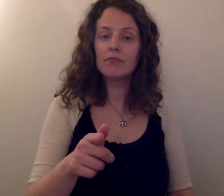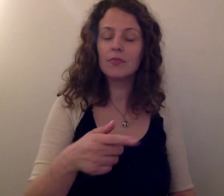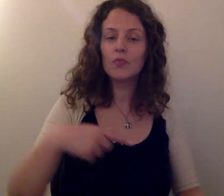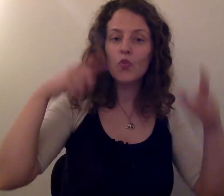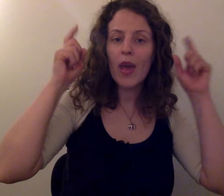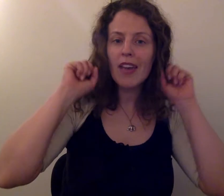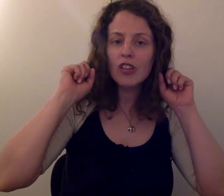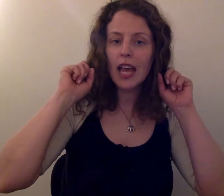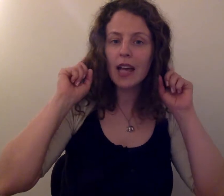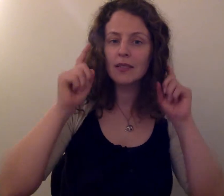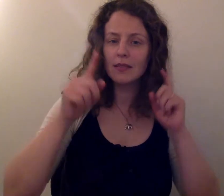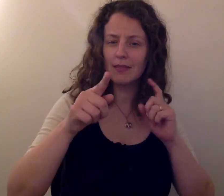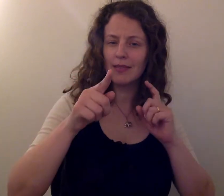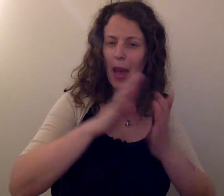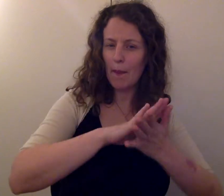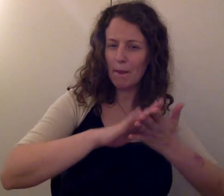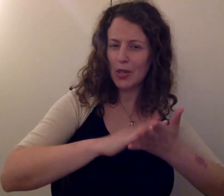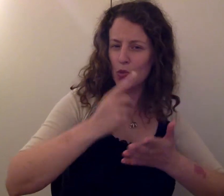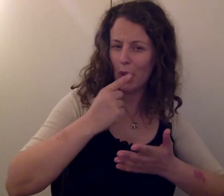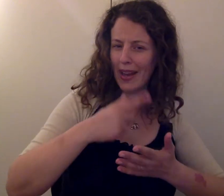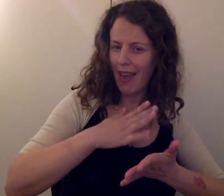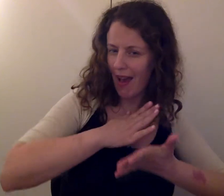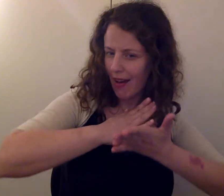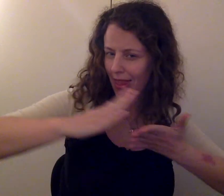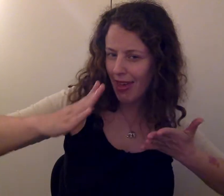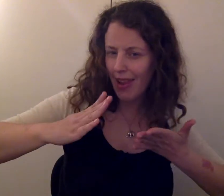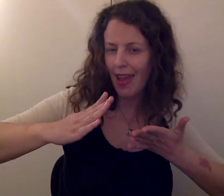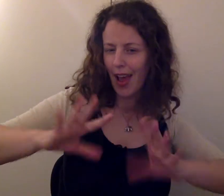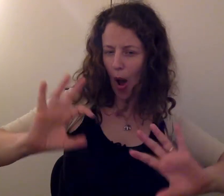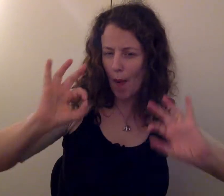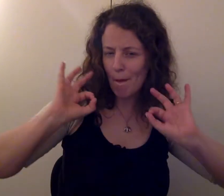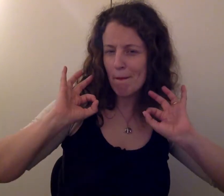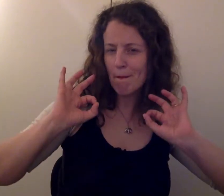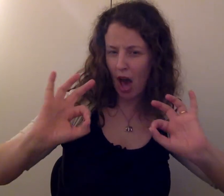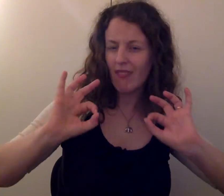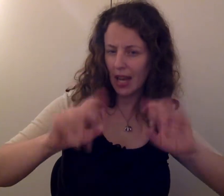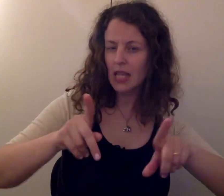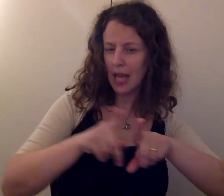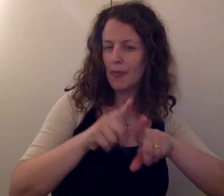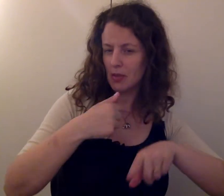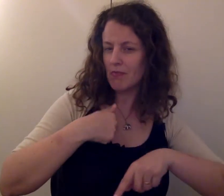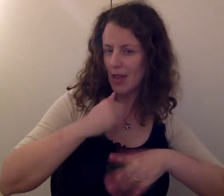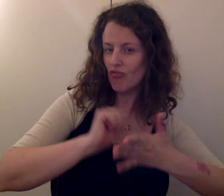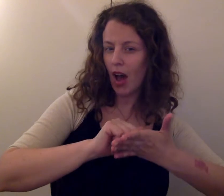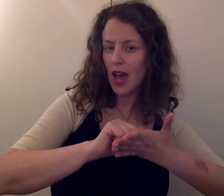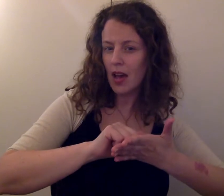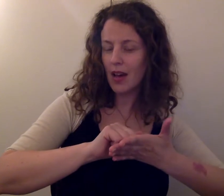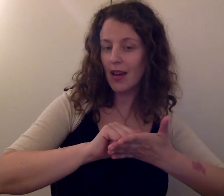"You have hearing aids, that means that you can hear clearly, the same as me?"